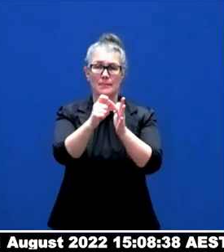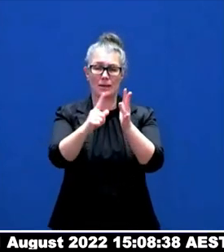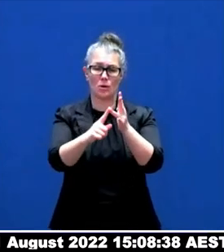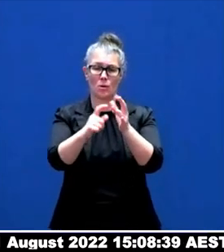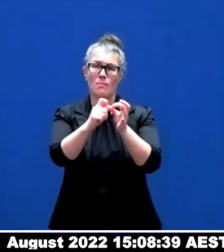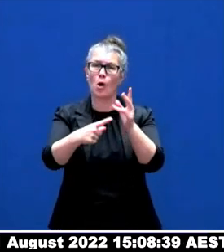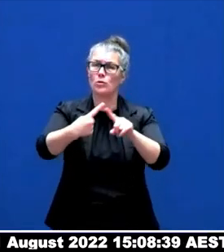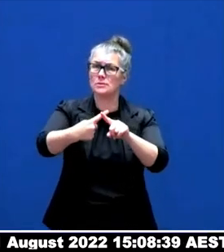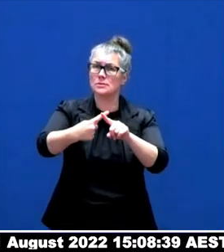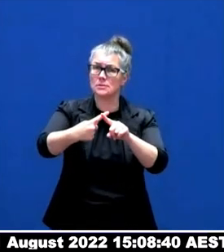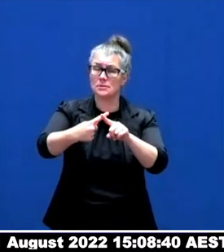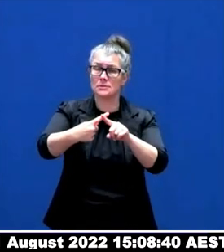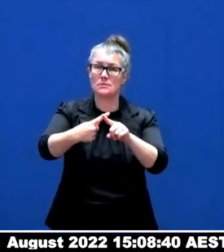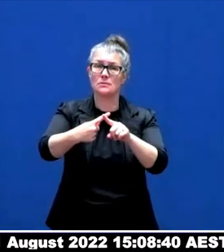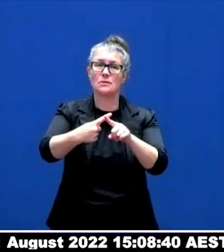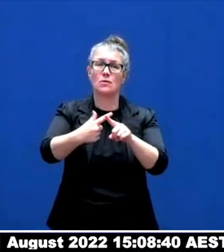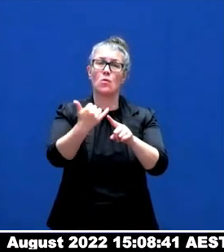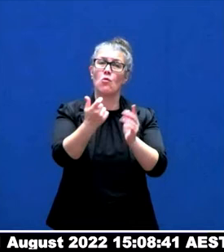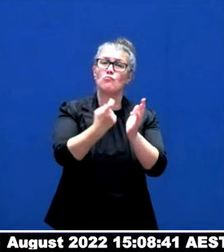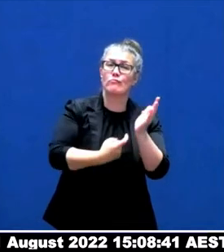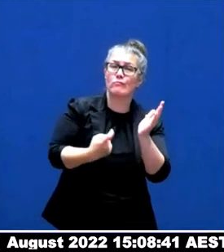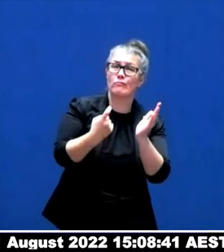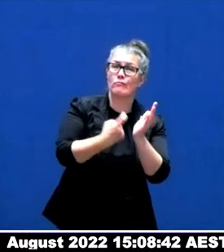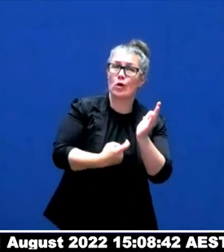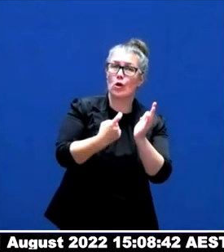use - prefer to use informal support's address.